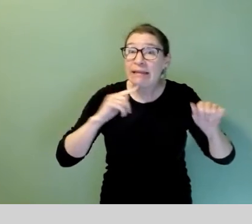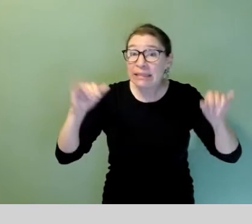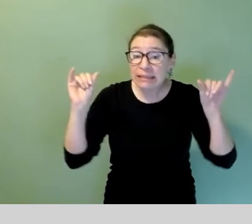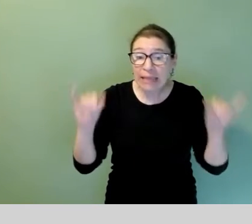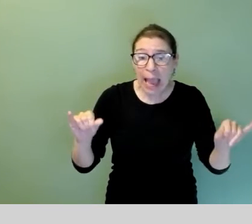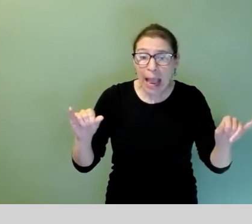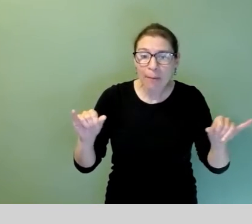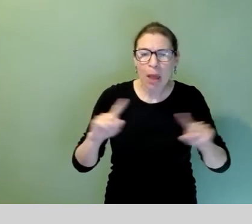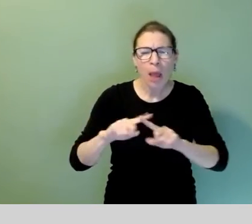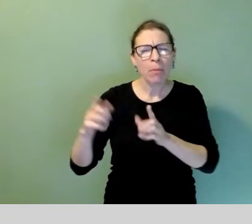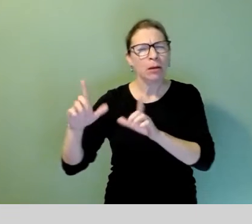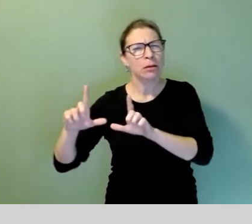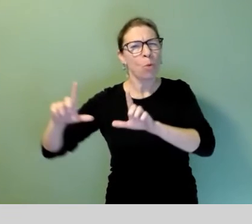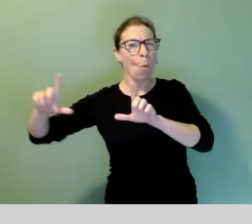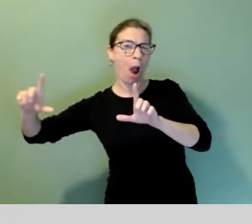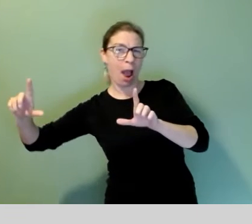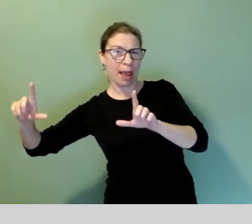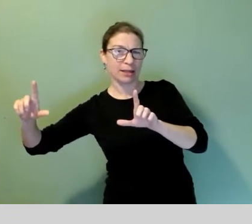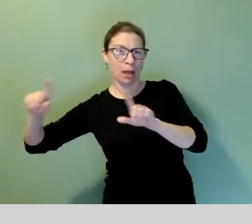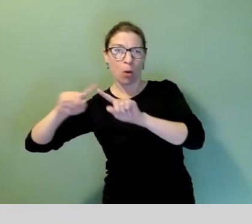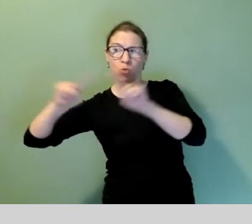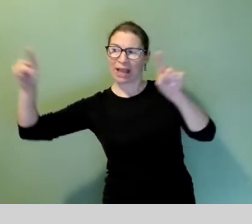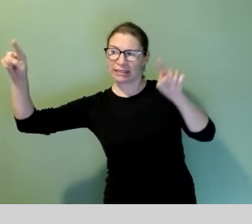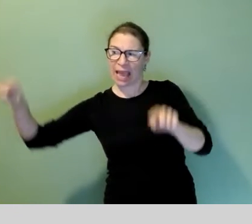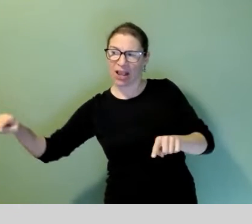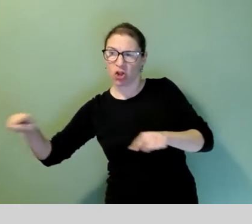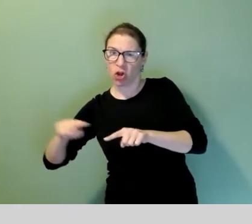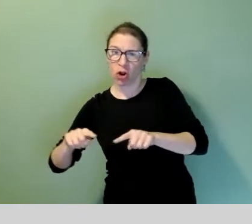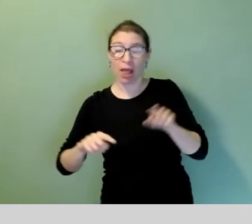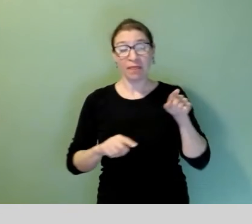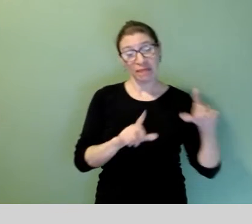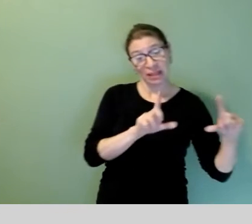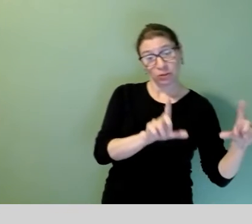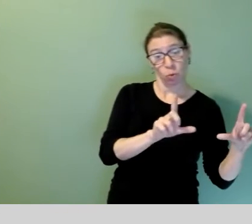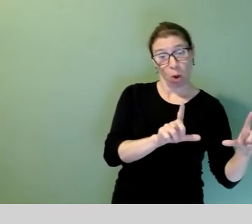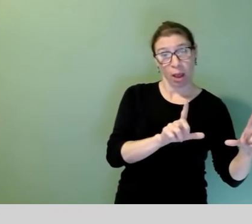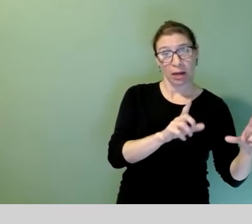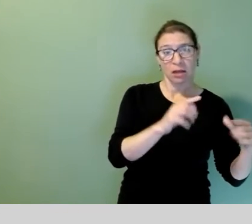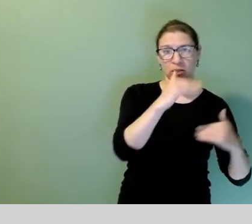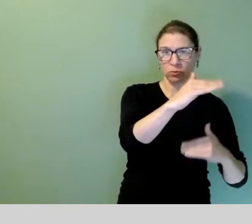but now the figure is a little bit wider and rectangular while for the figure of a plot,